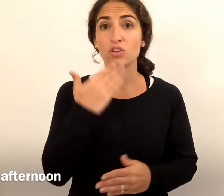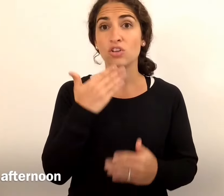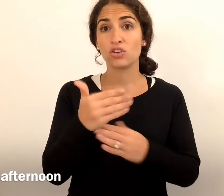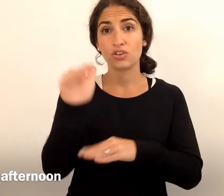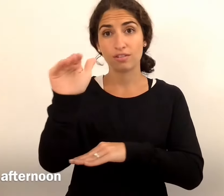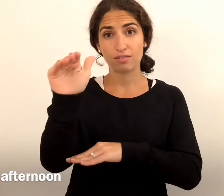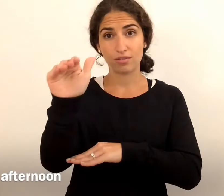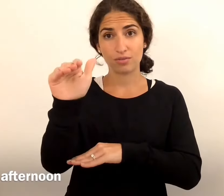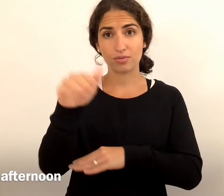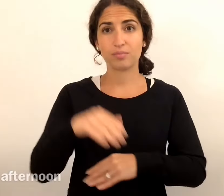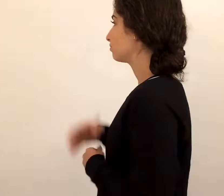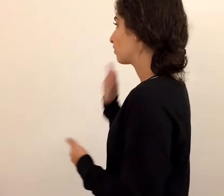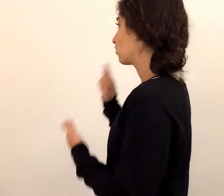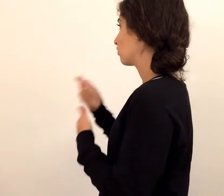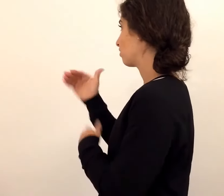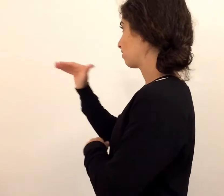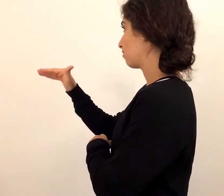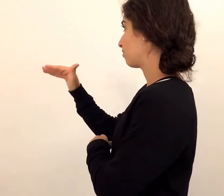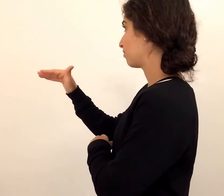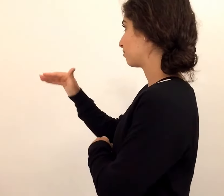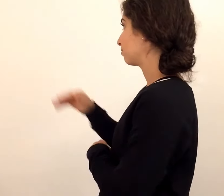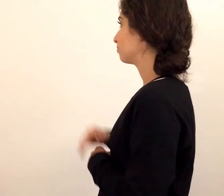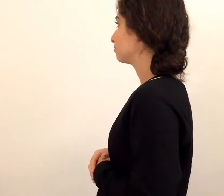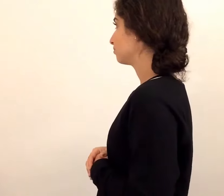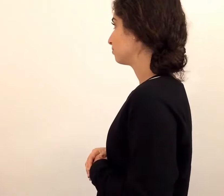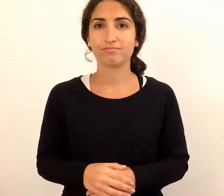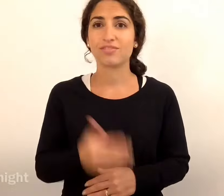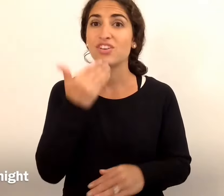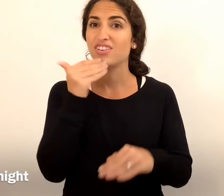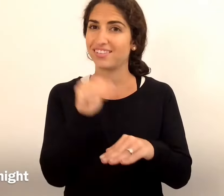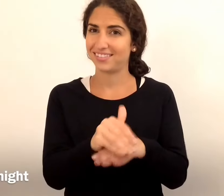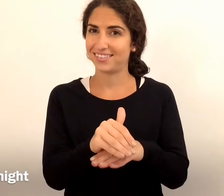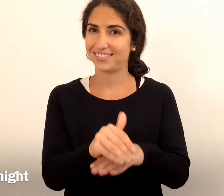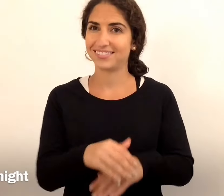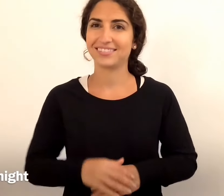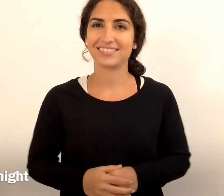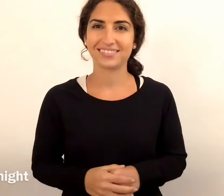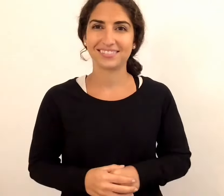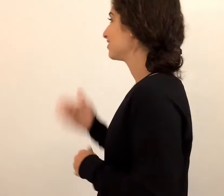Good afternoon Good night